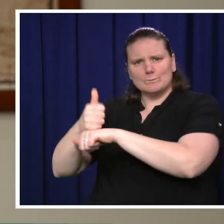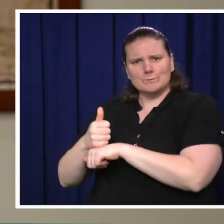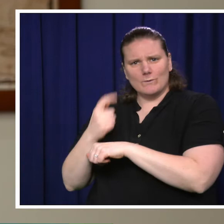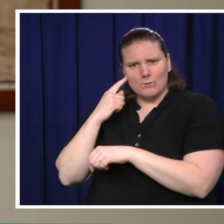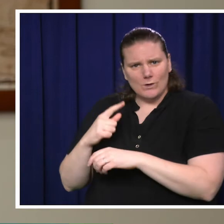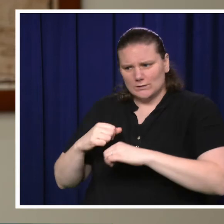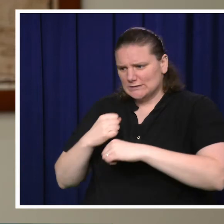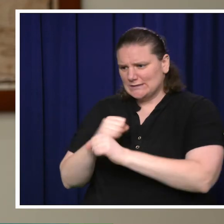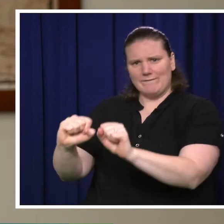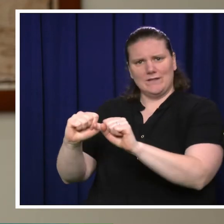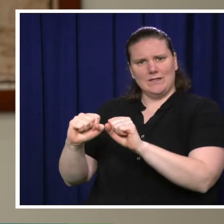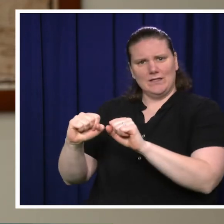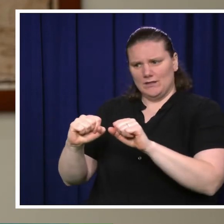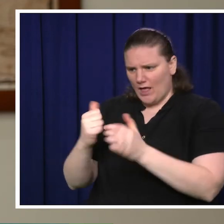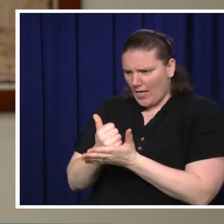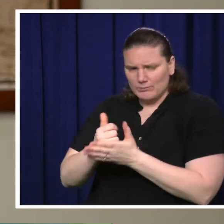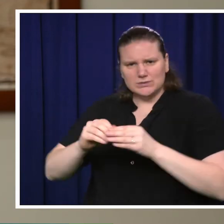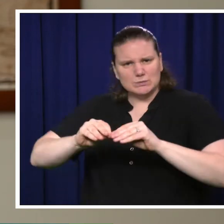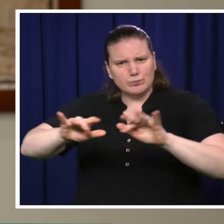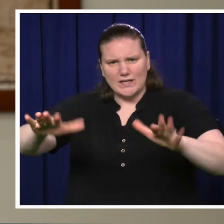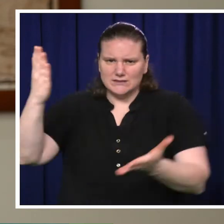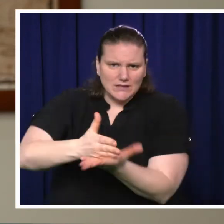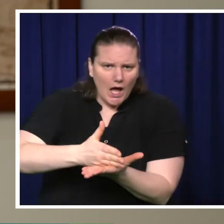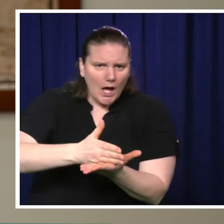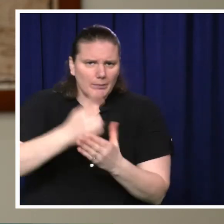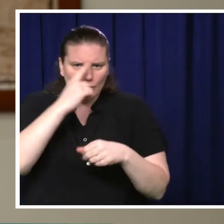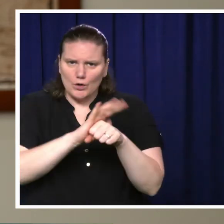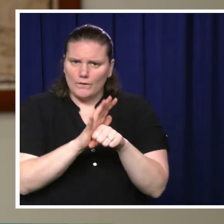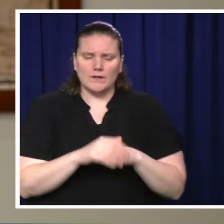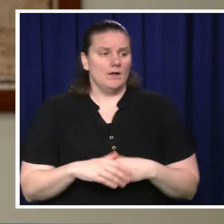establishments that implemented safety measures to prevent the spread of covid-19.